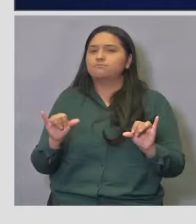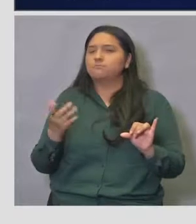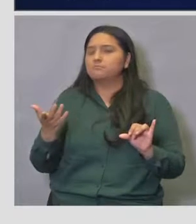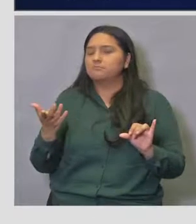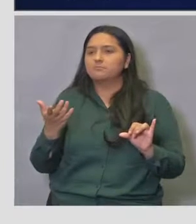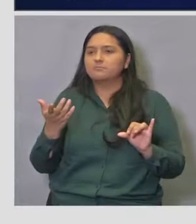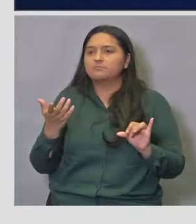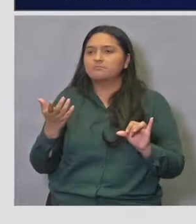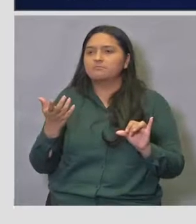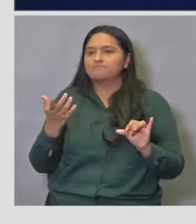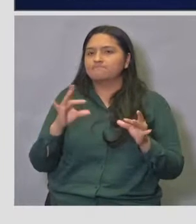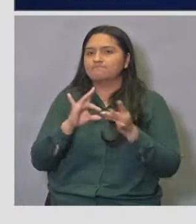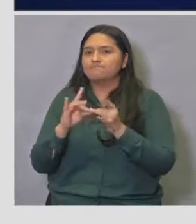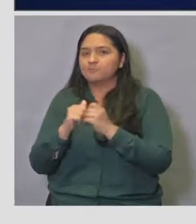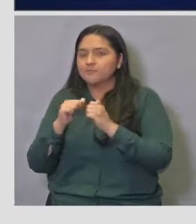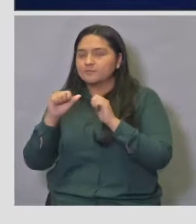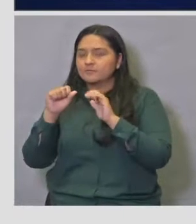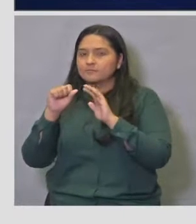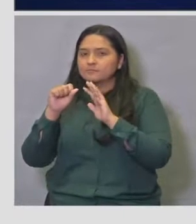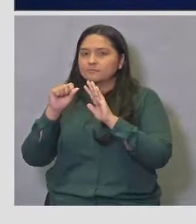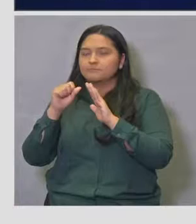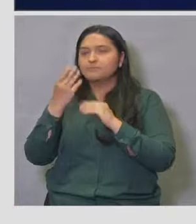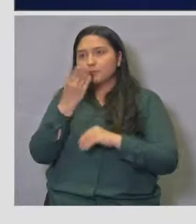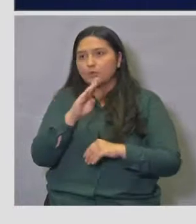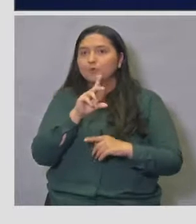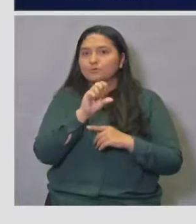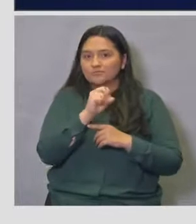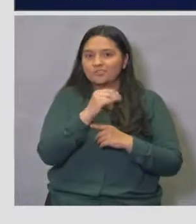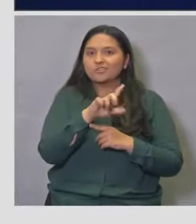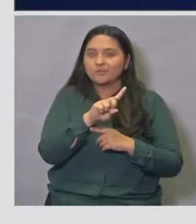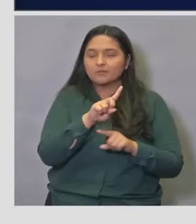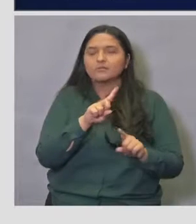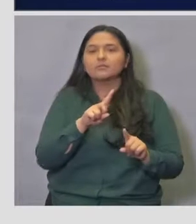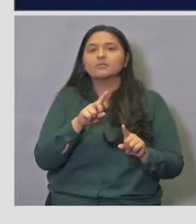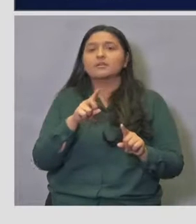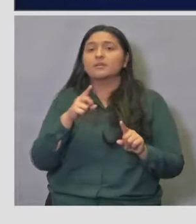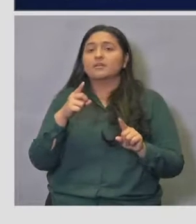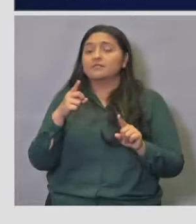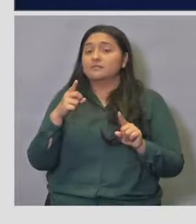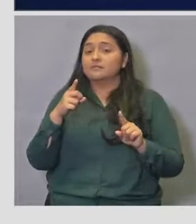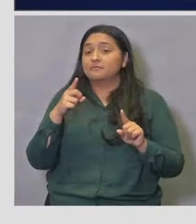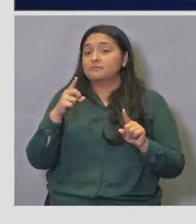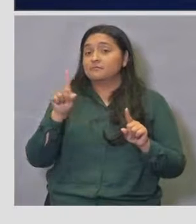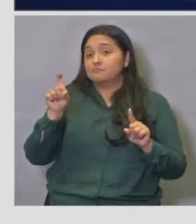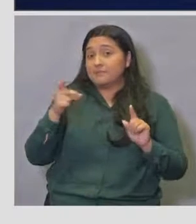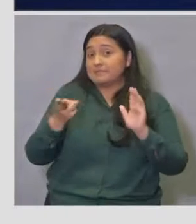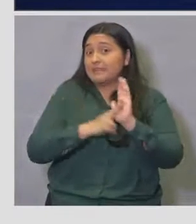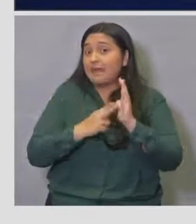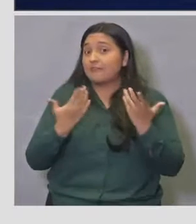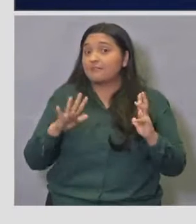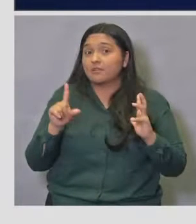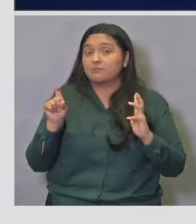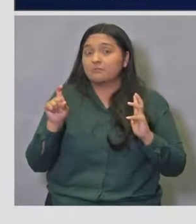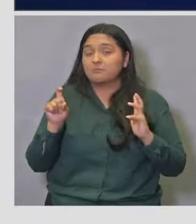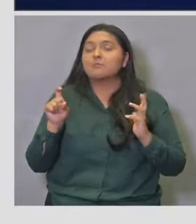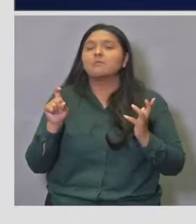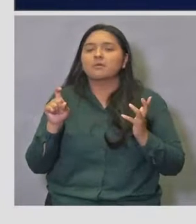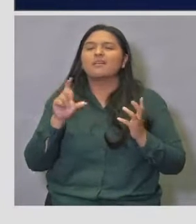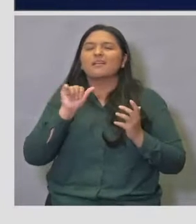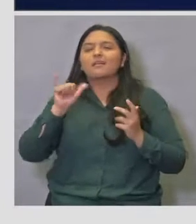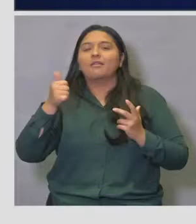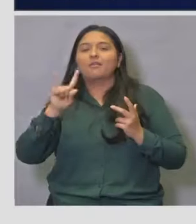OR IS THAT GOING TO BE WHERE IT